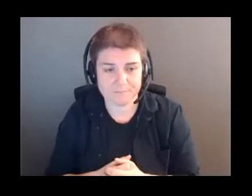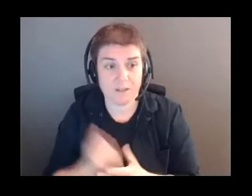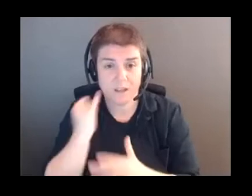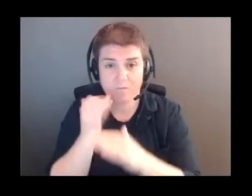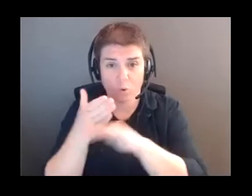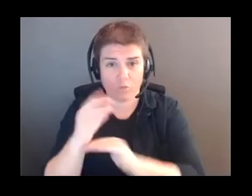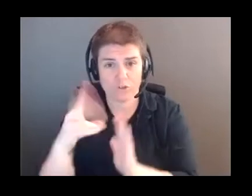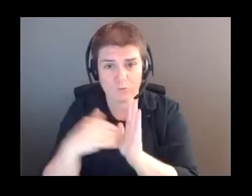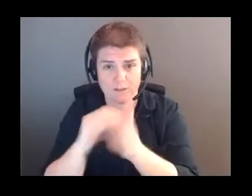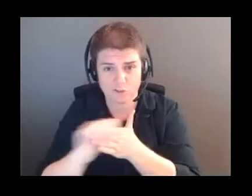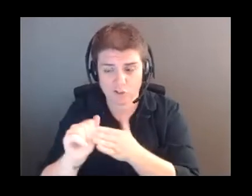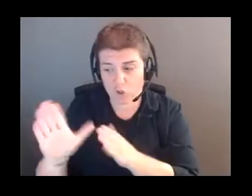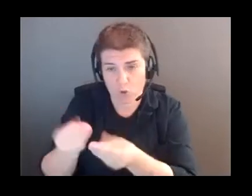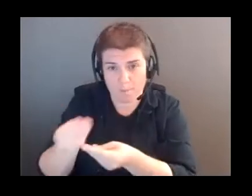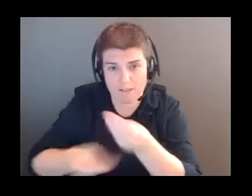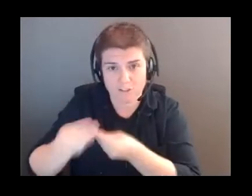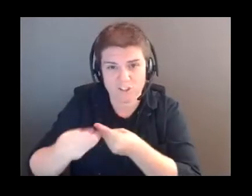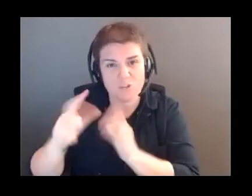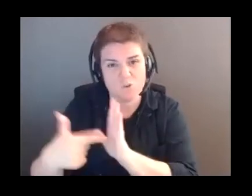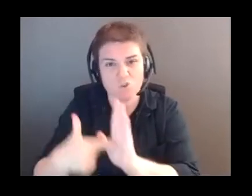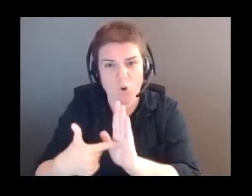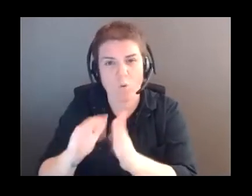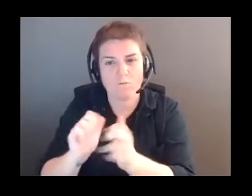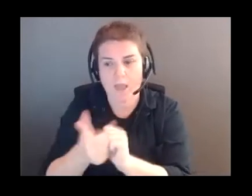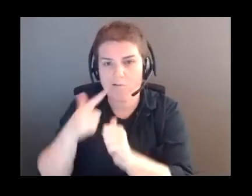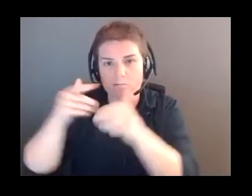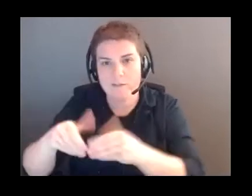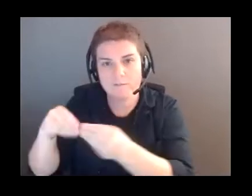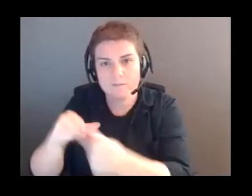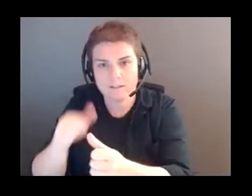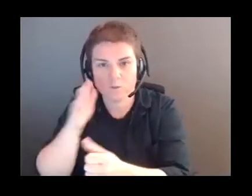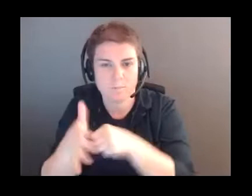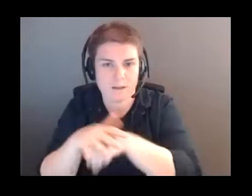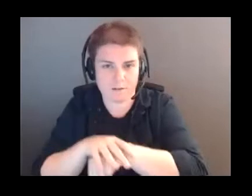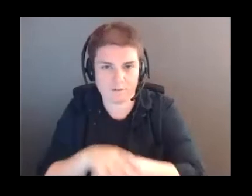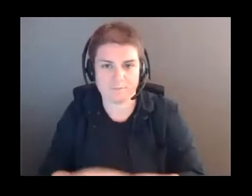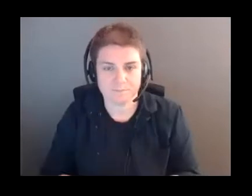in your budget, you must show how the remainder of your expenses will be covered. If you make